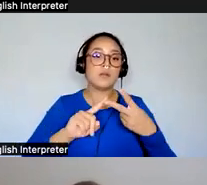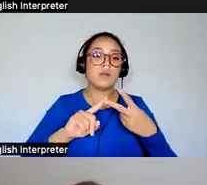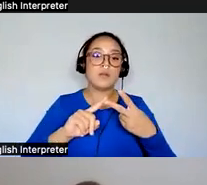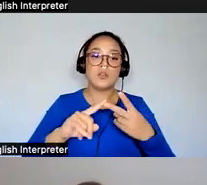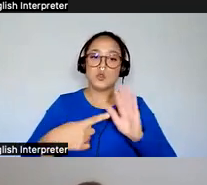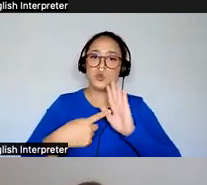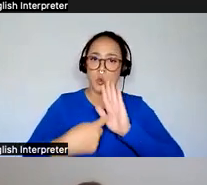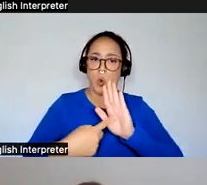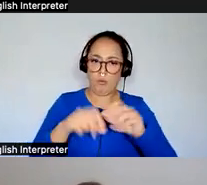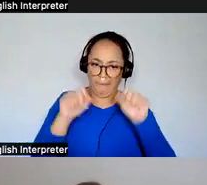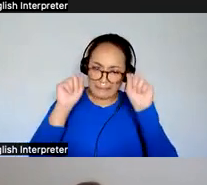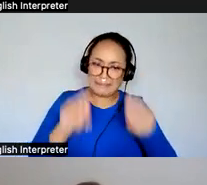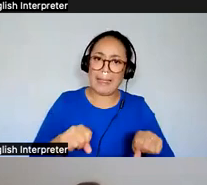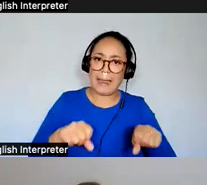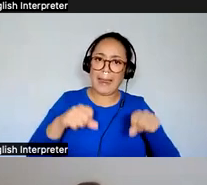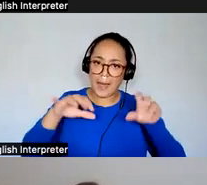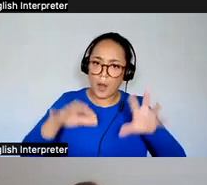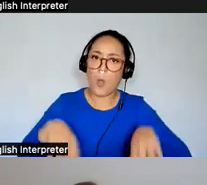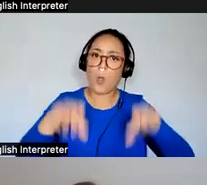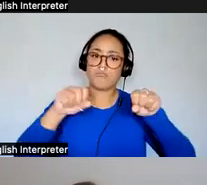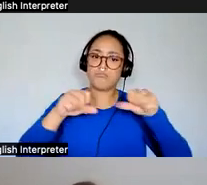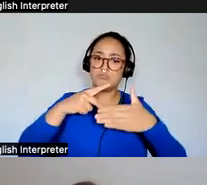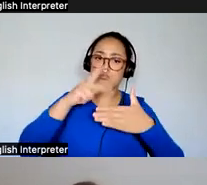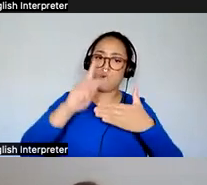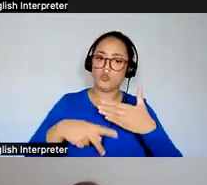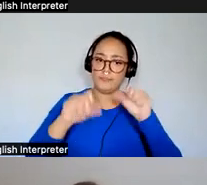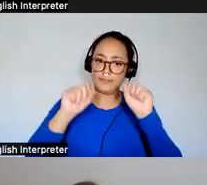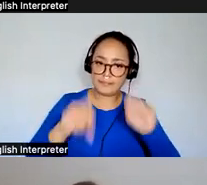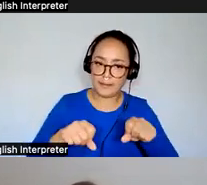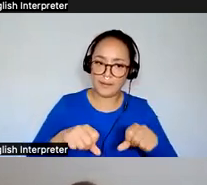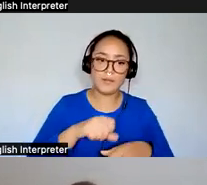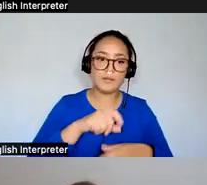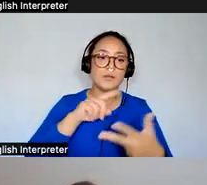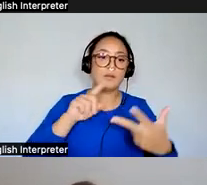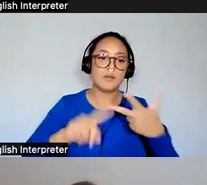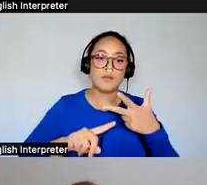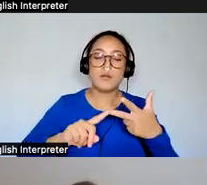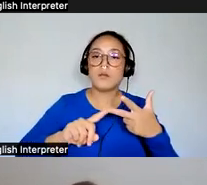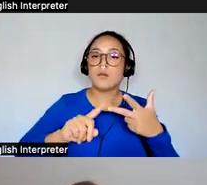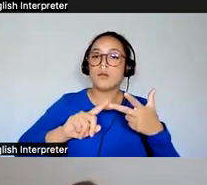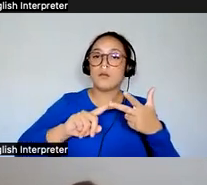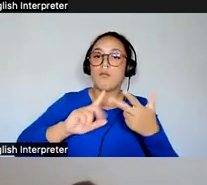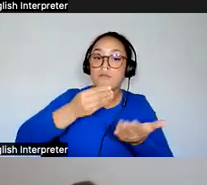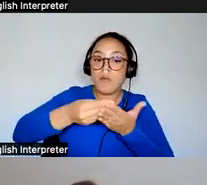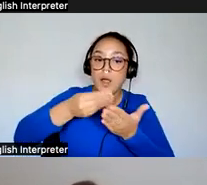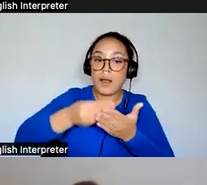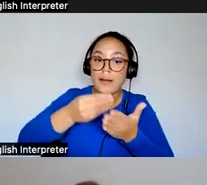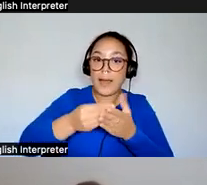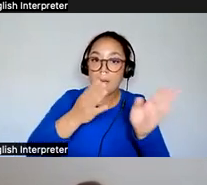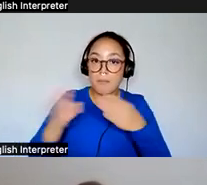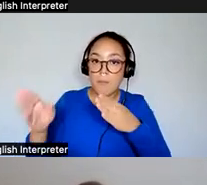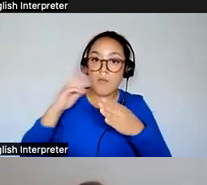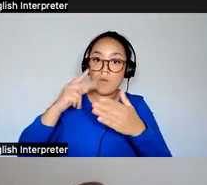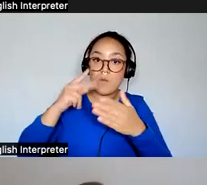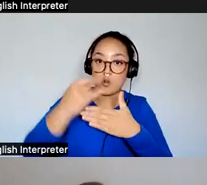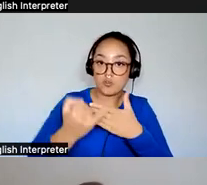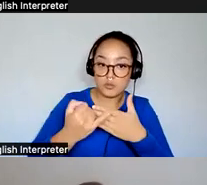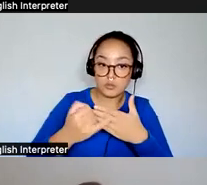of the project, extent to which the proposed project will engage and include local communities,